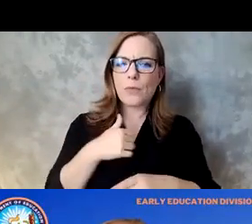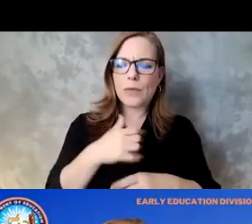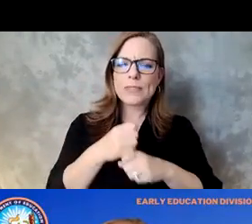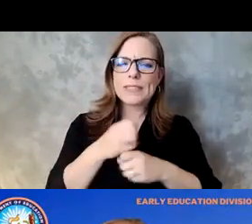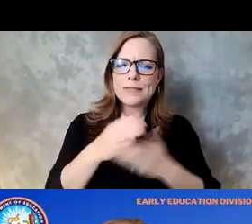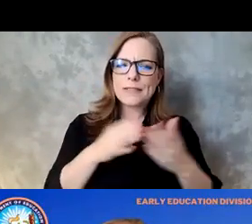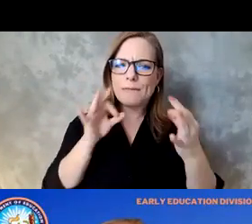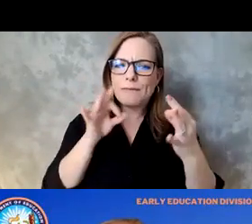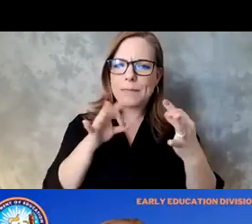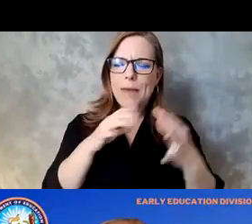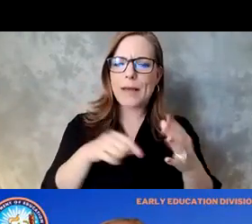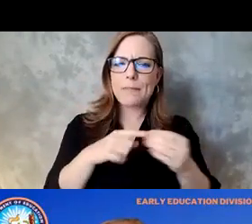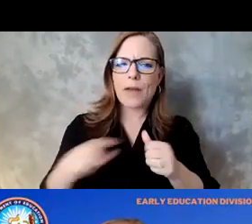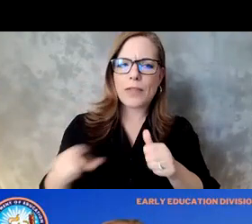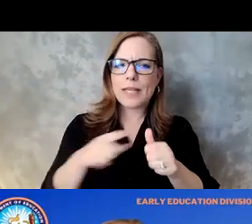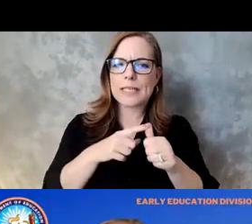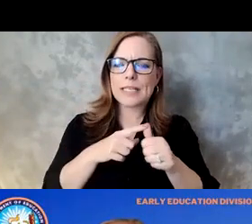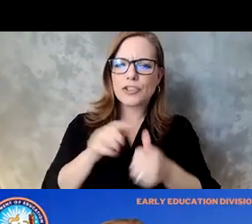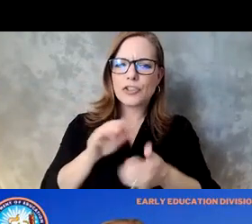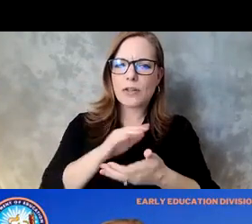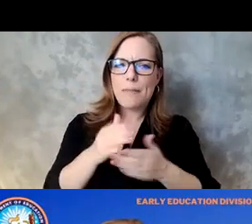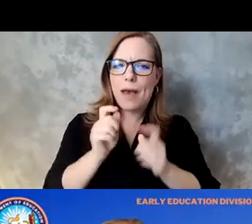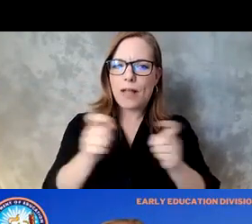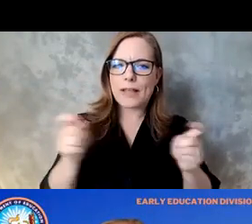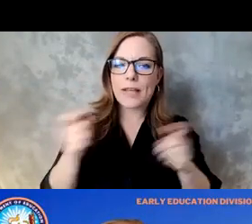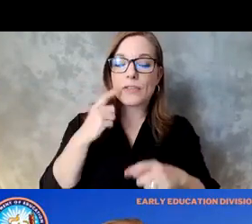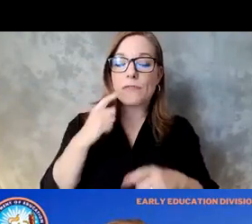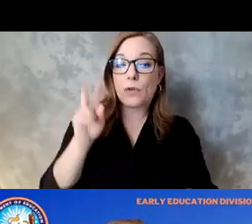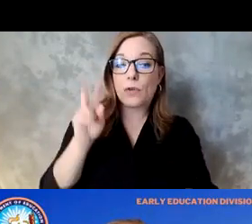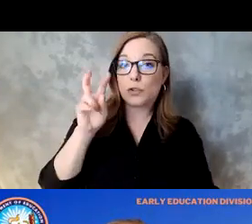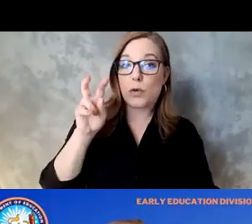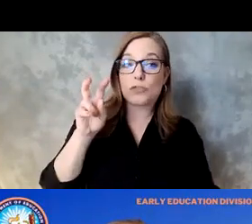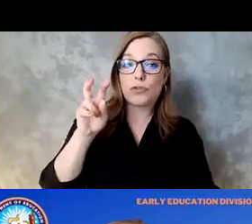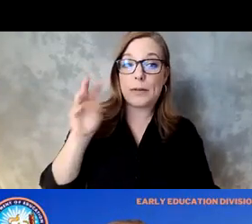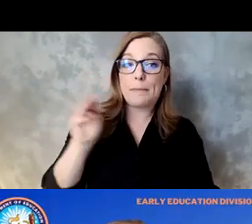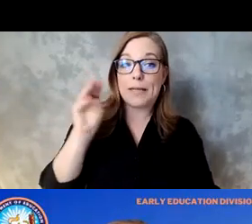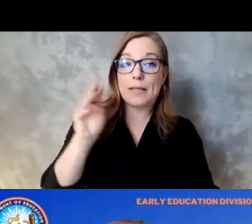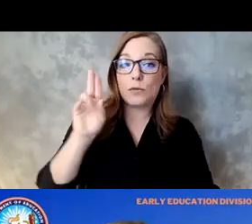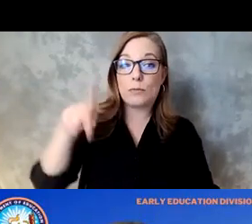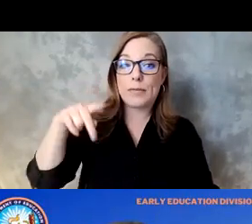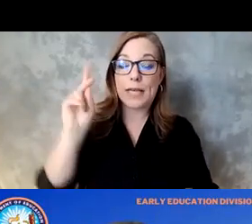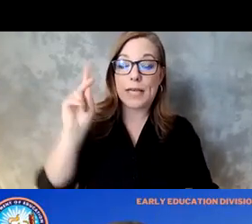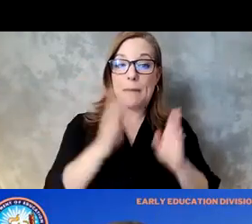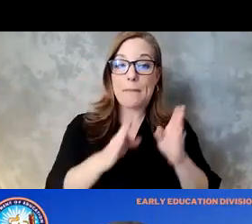on the initial allocations for our $200 million UPK Planning and Implementation Grant. Which